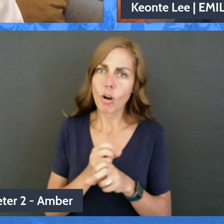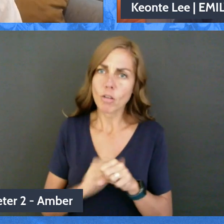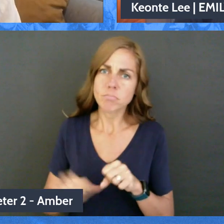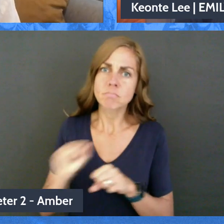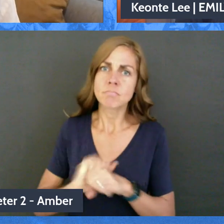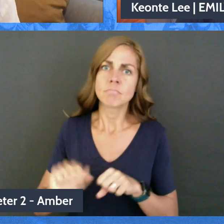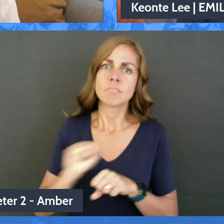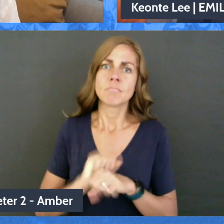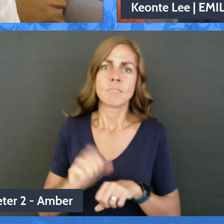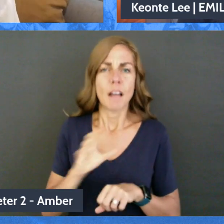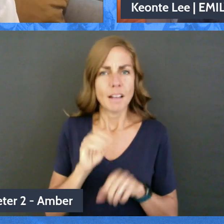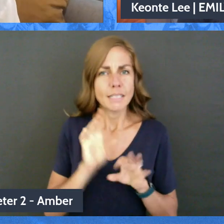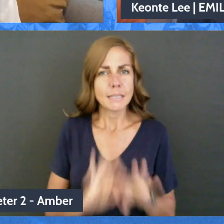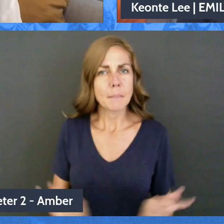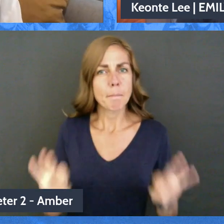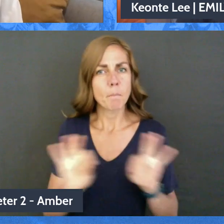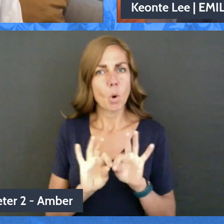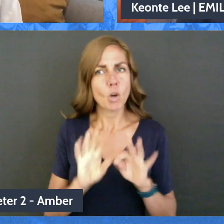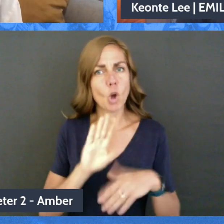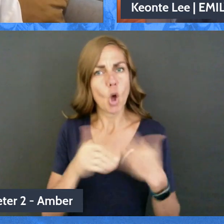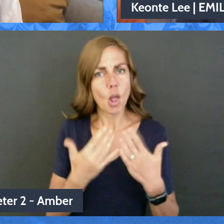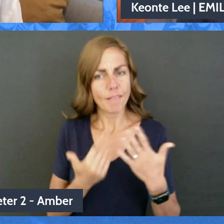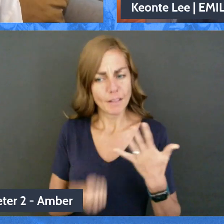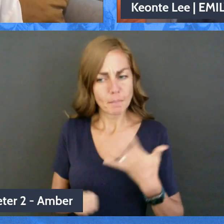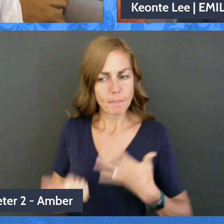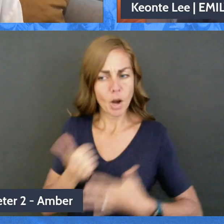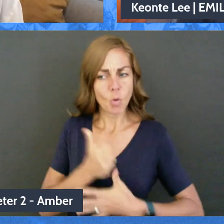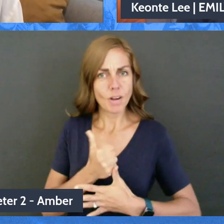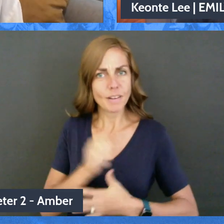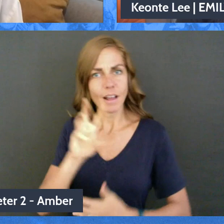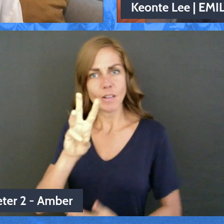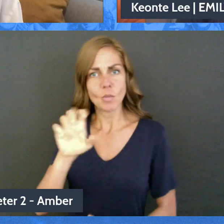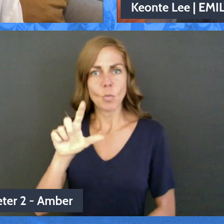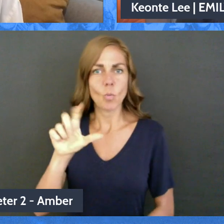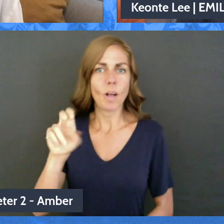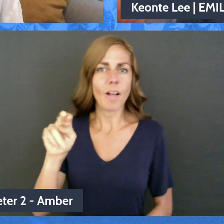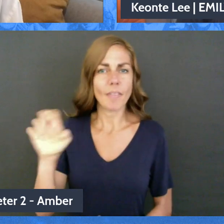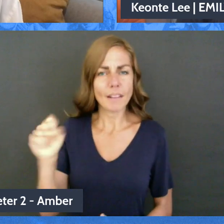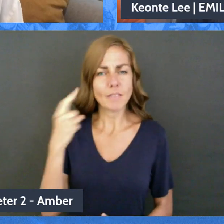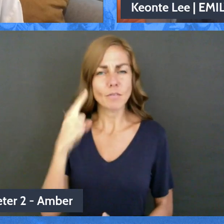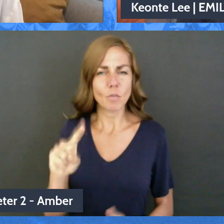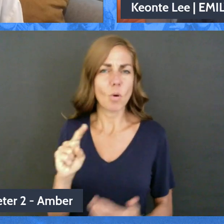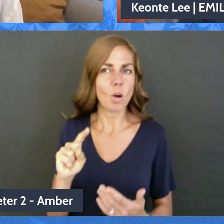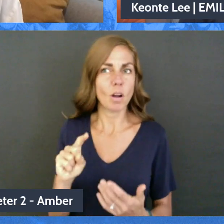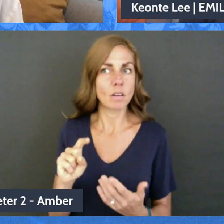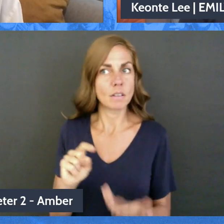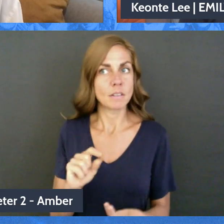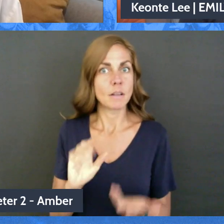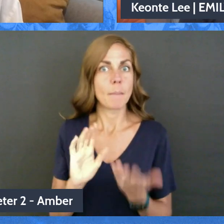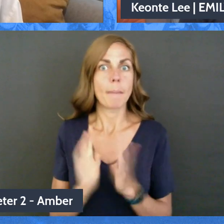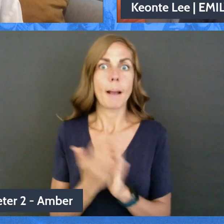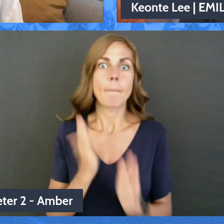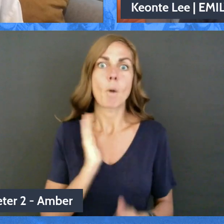that we all prioritize wellness in order for us to be our best selves when we're advocating for our communities.